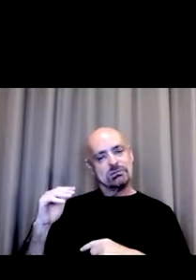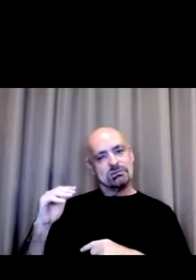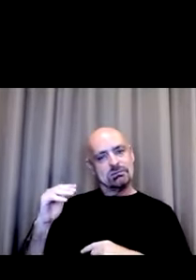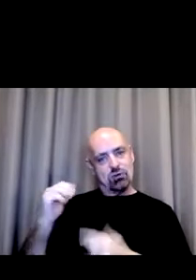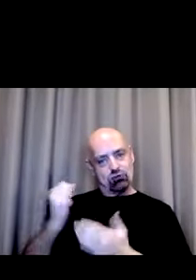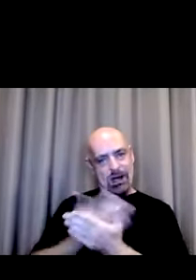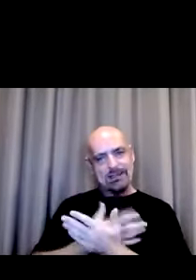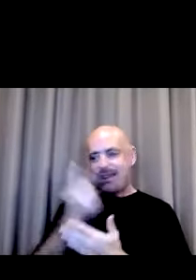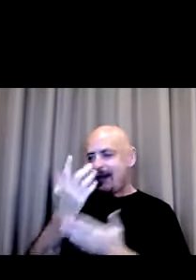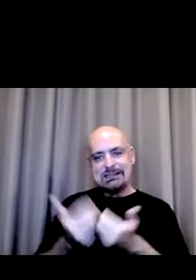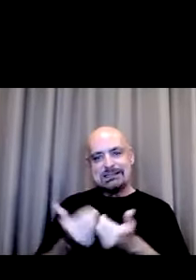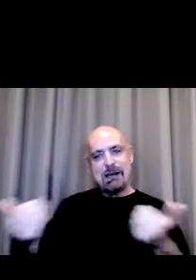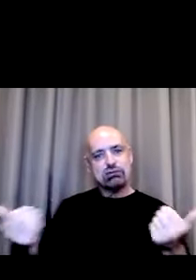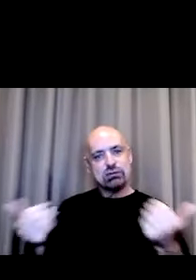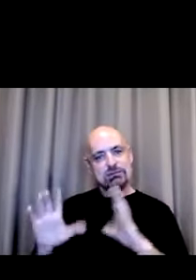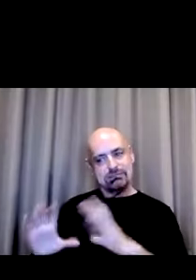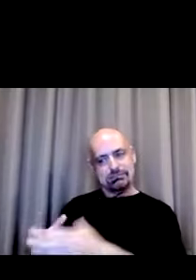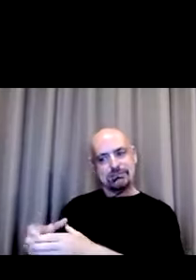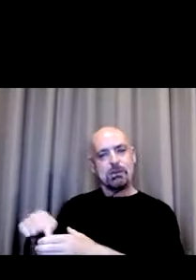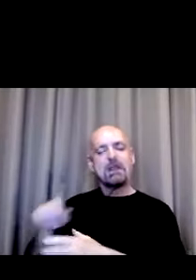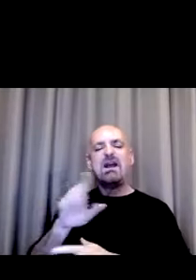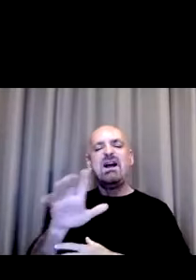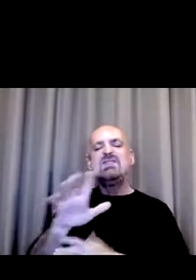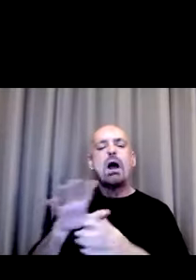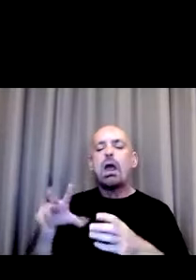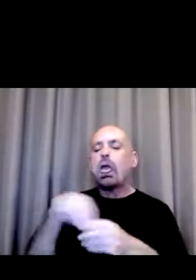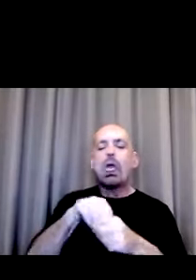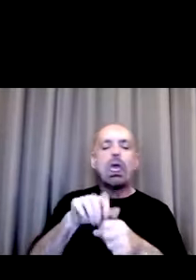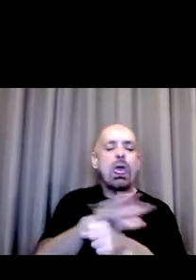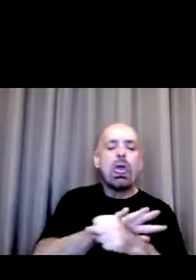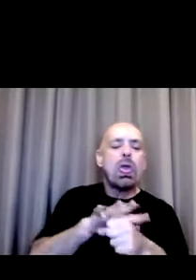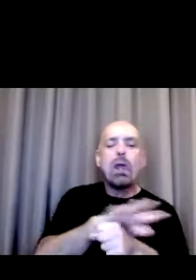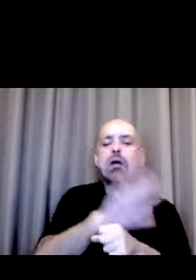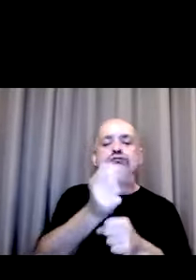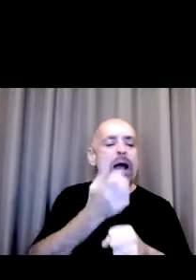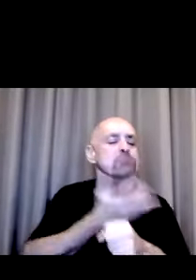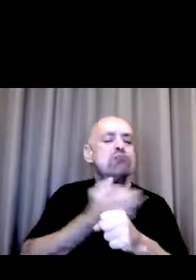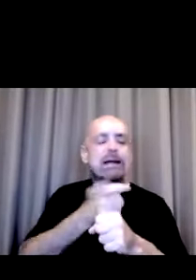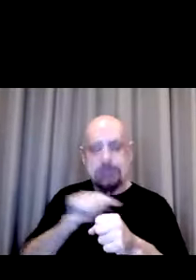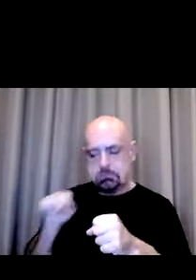eighteenth century. Mary Wollstonecraft own understanding of the need for